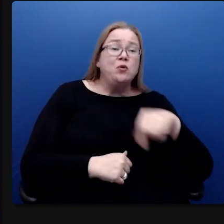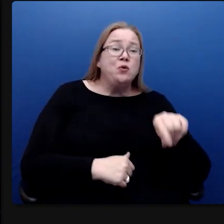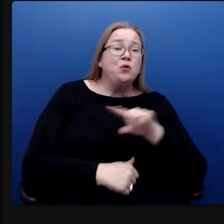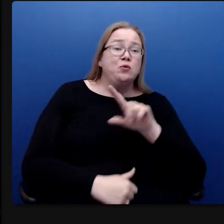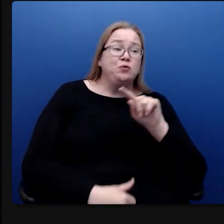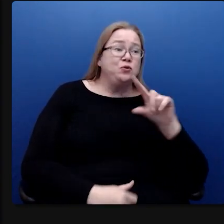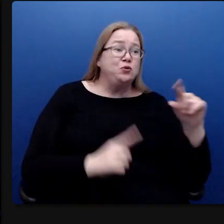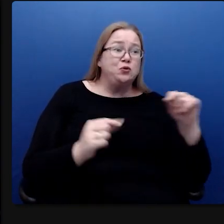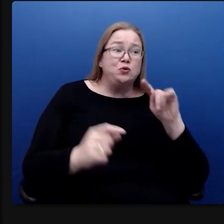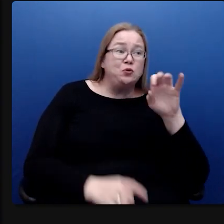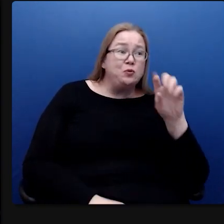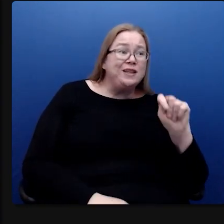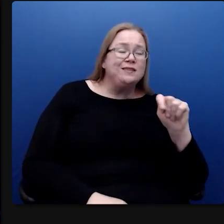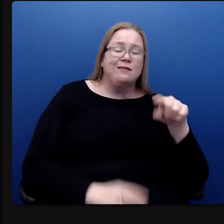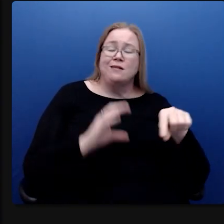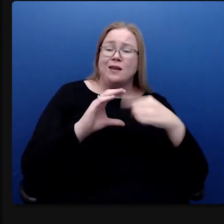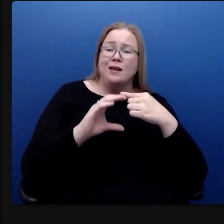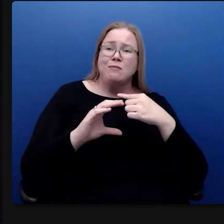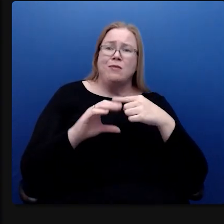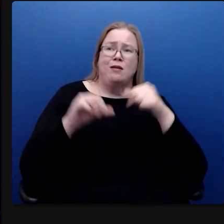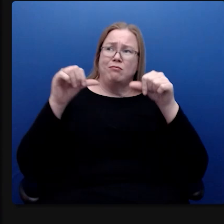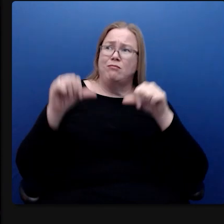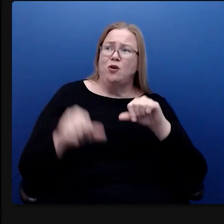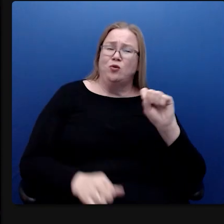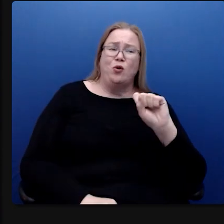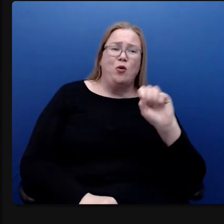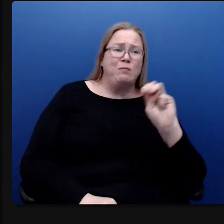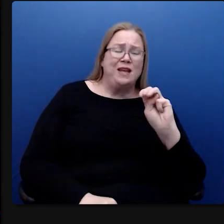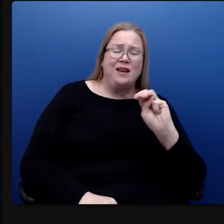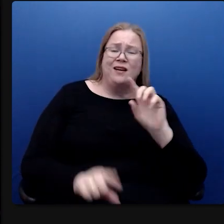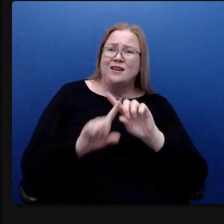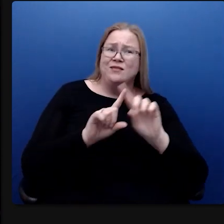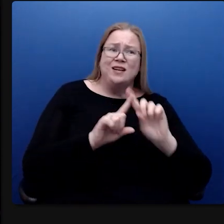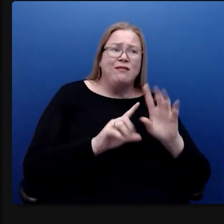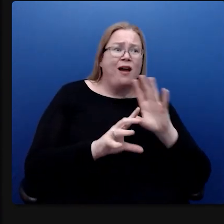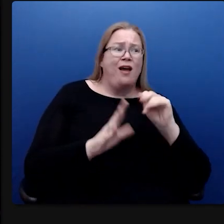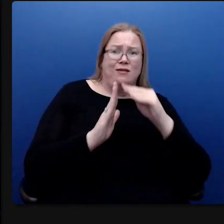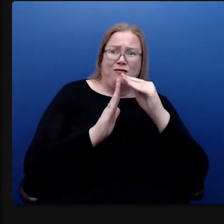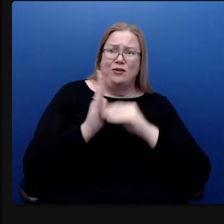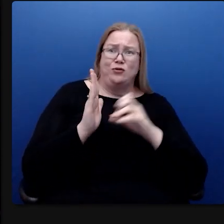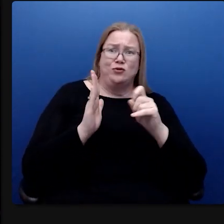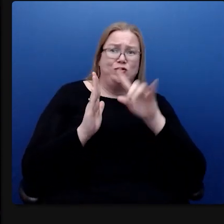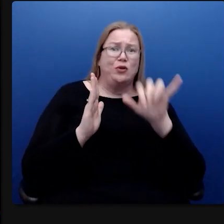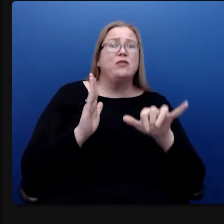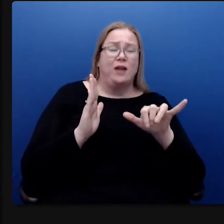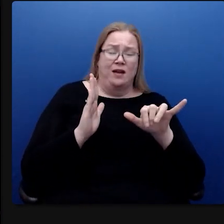who tweeted, emailed, posted on social media platforms and filled out surveys.